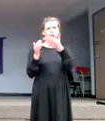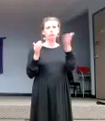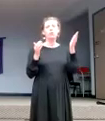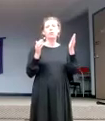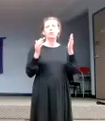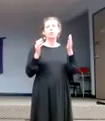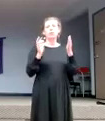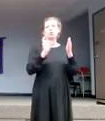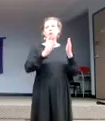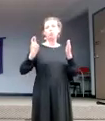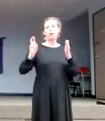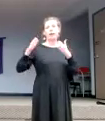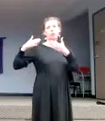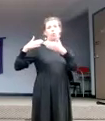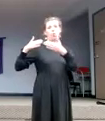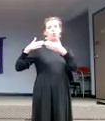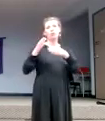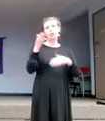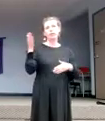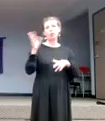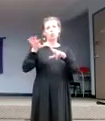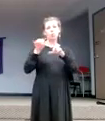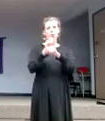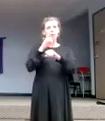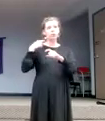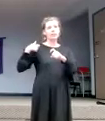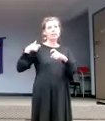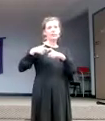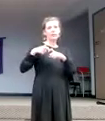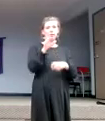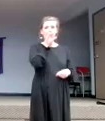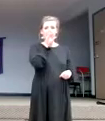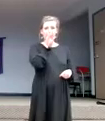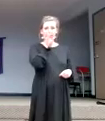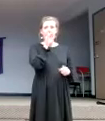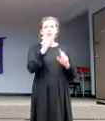two sides, these two corners here are reserved for Spanish speaking individuals. And we are